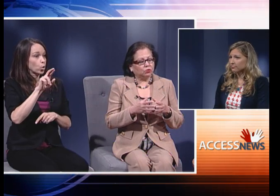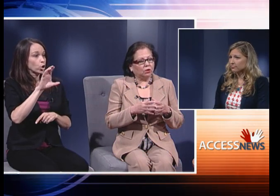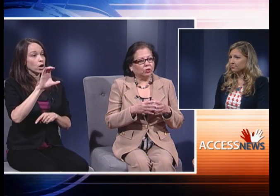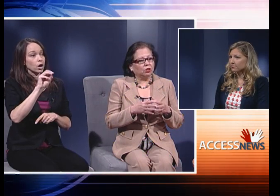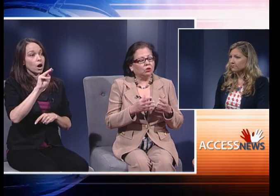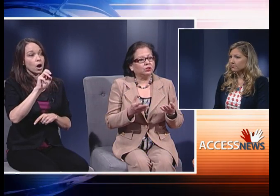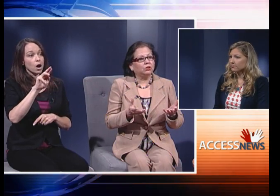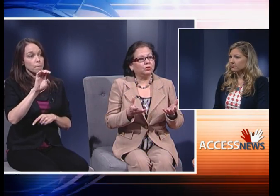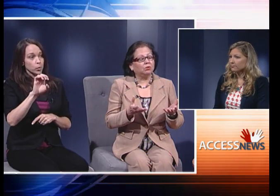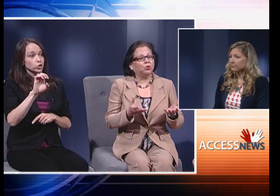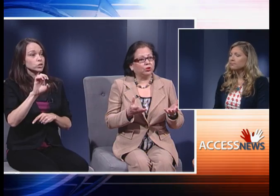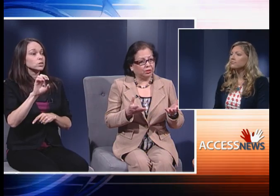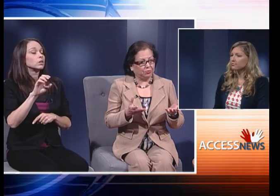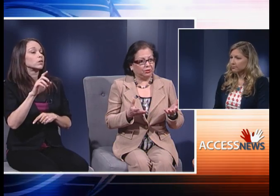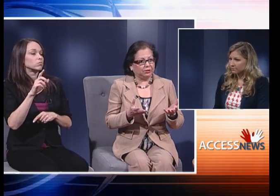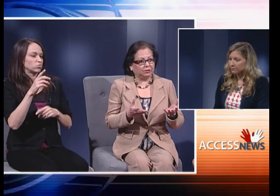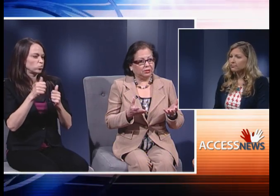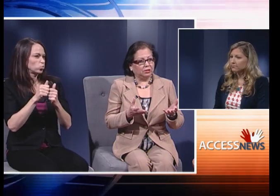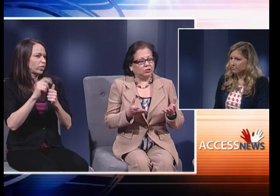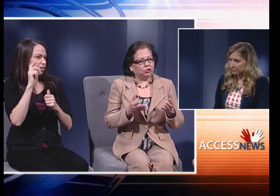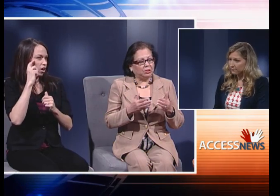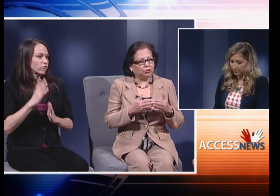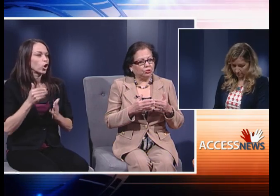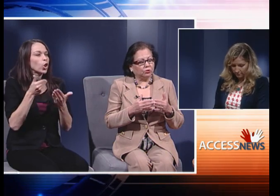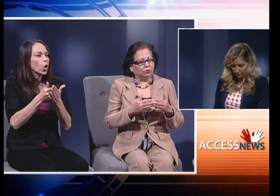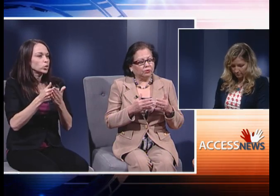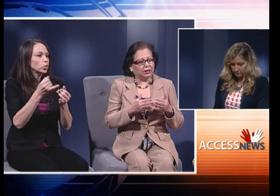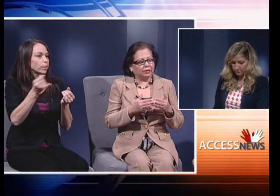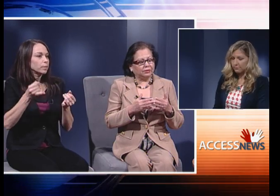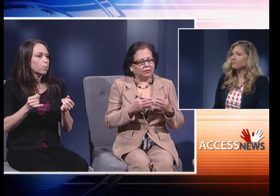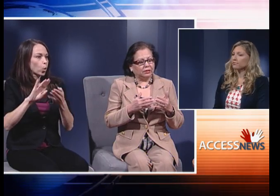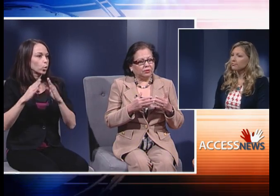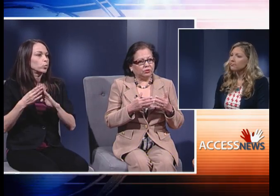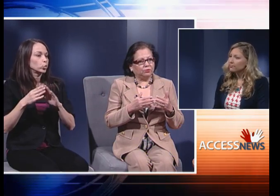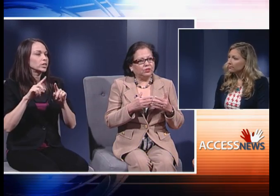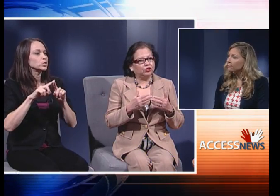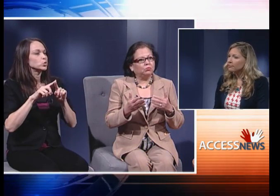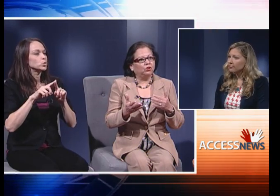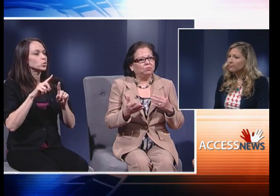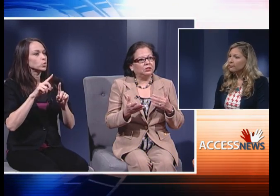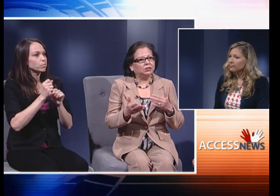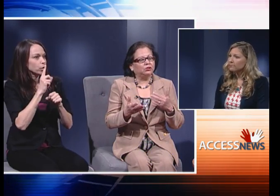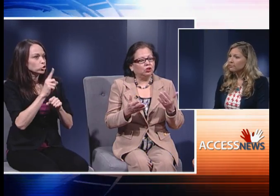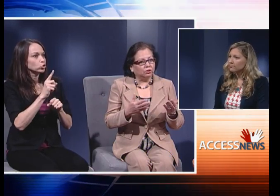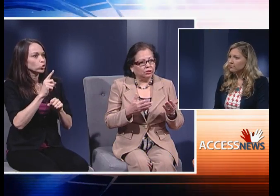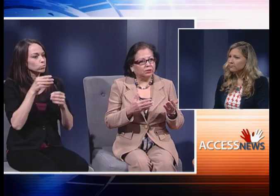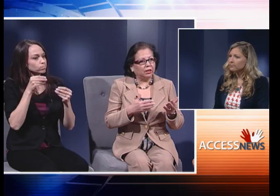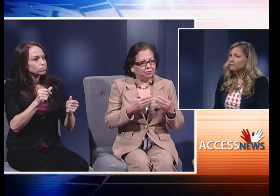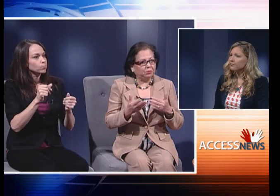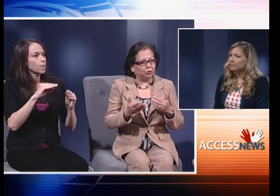So I worked closely with our border communities to make sure that there is an efficient movement of goods and people.